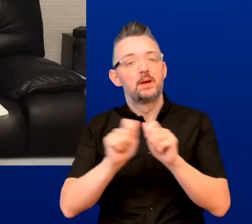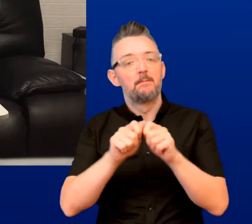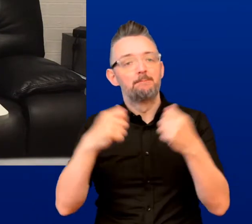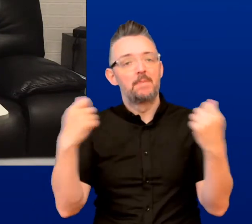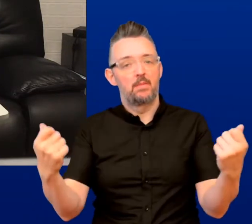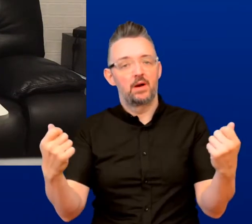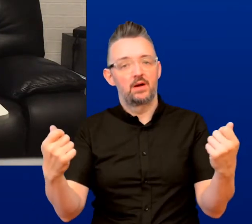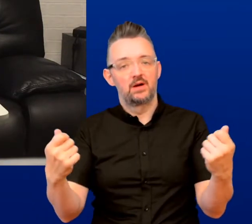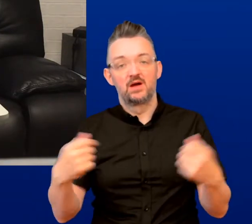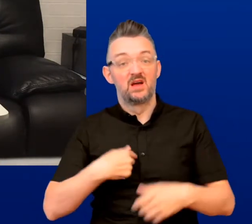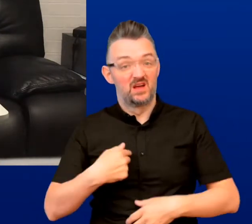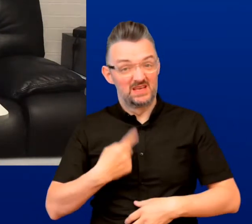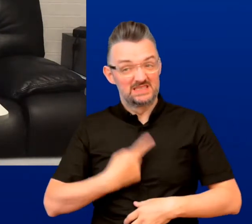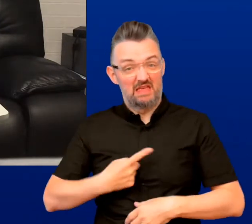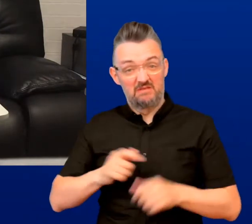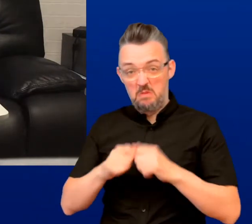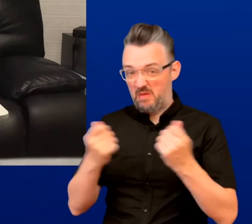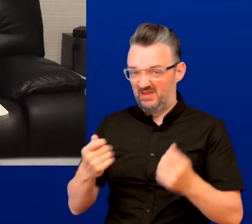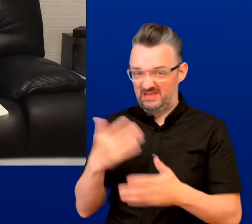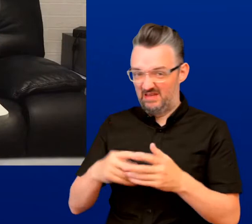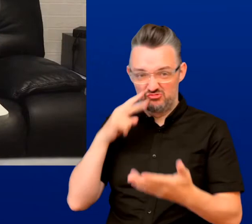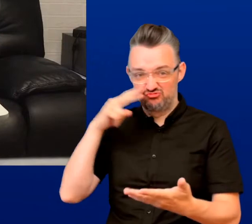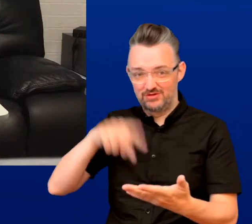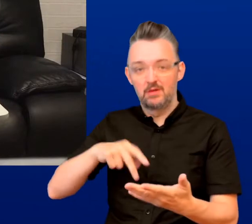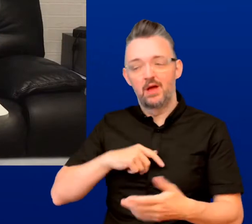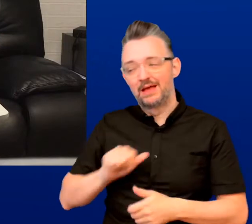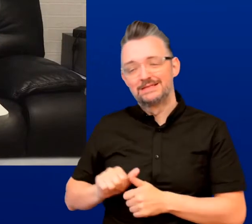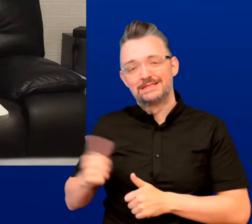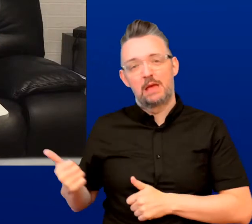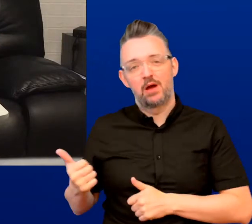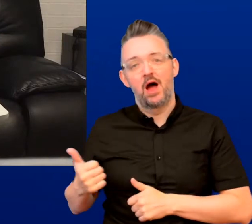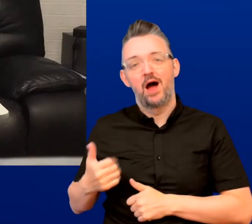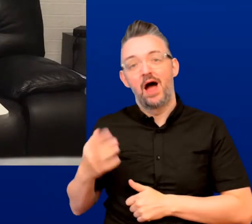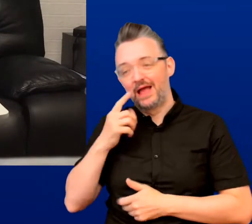I don't read the newspaper personally, but I got a neighbours.